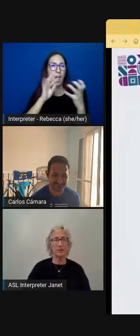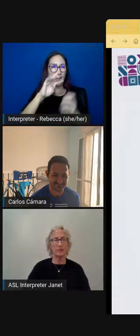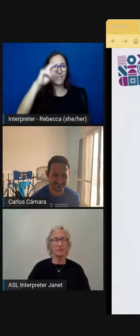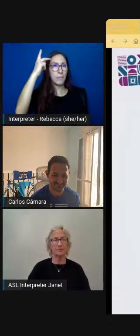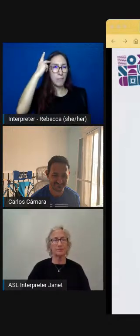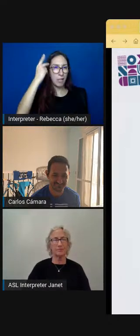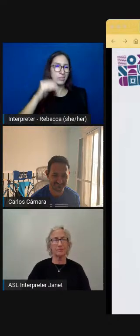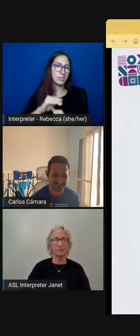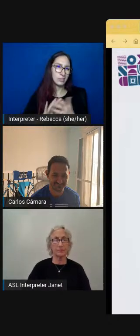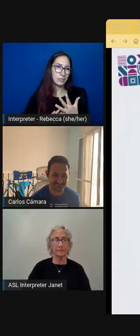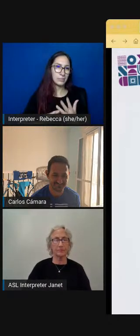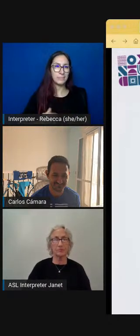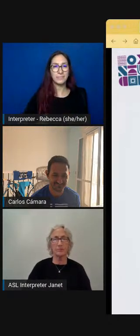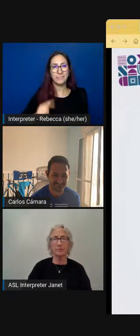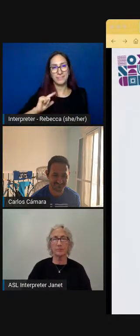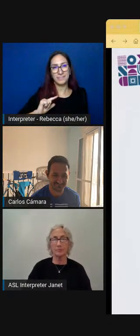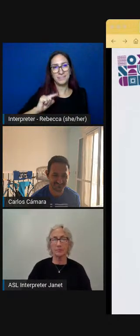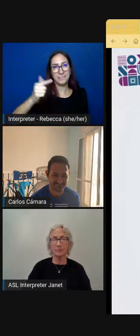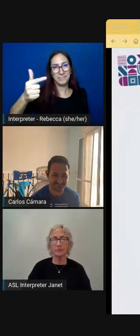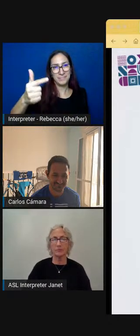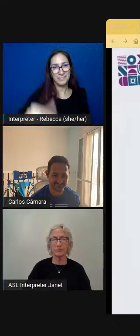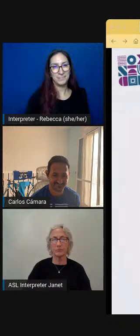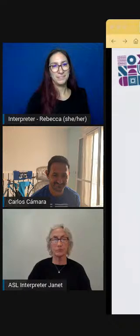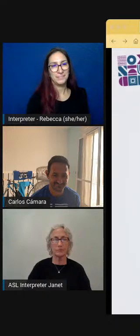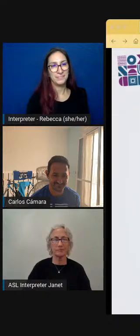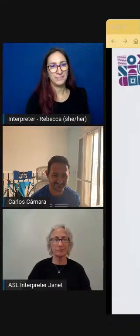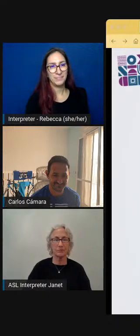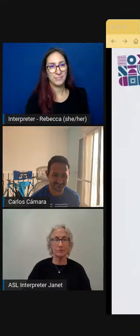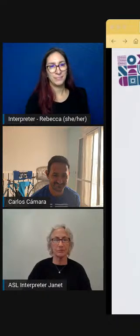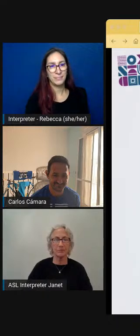with lots of changes in the project and we have lots of